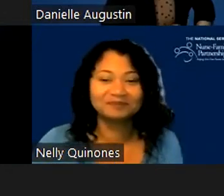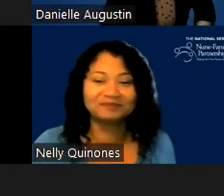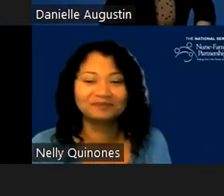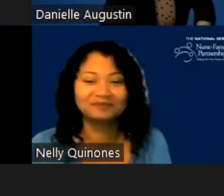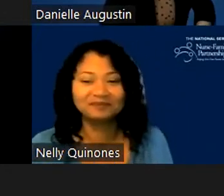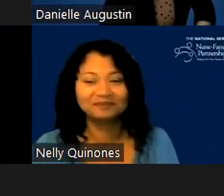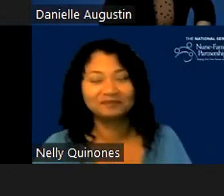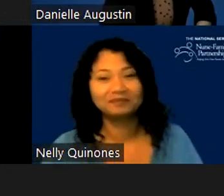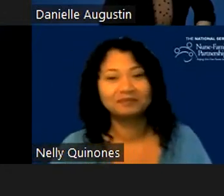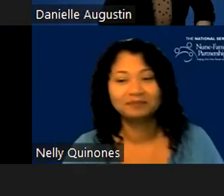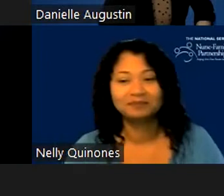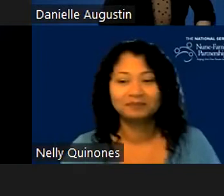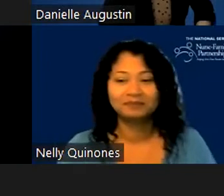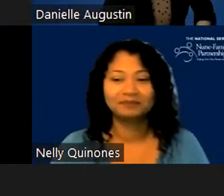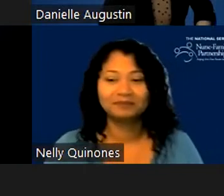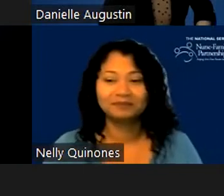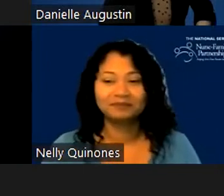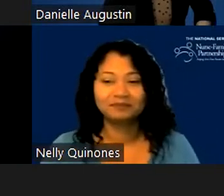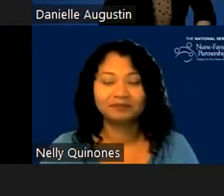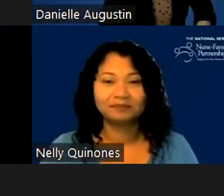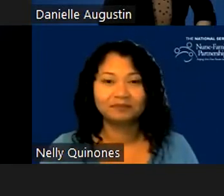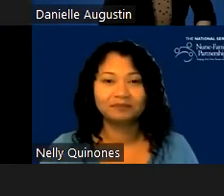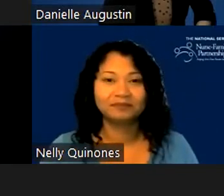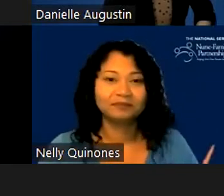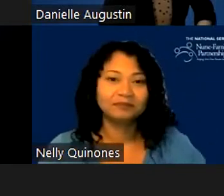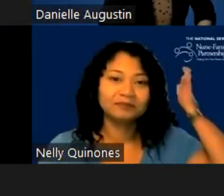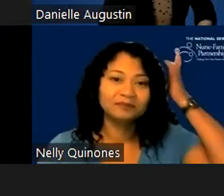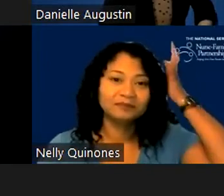The most immediate thing, I think, is really making sure patients understand